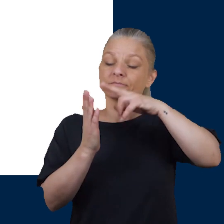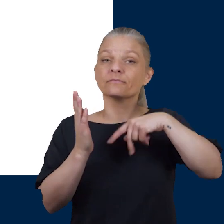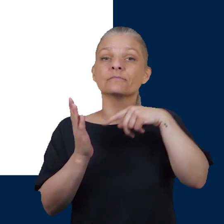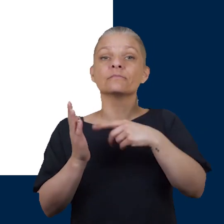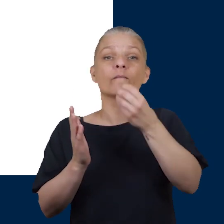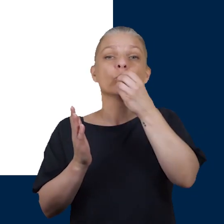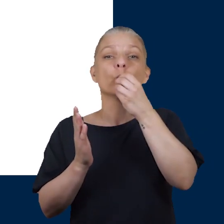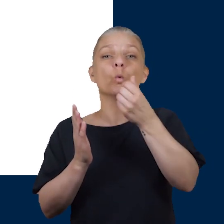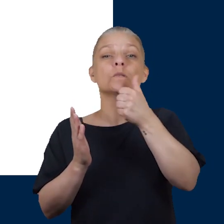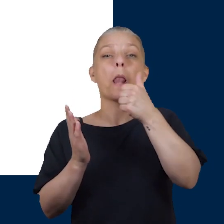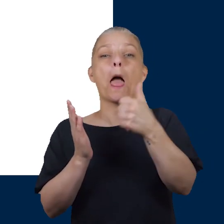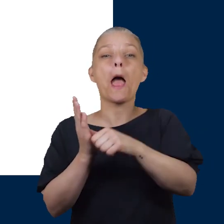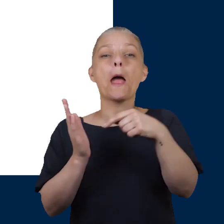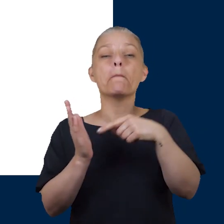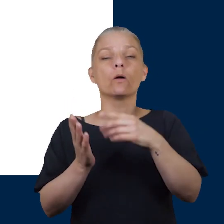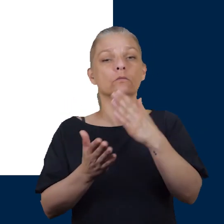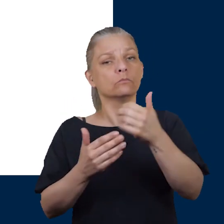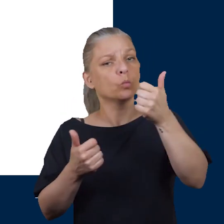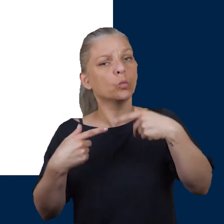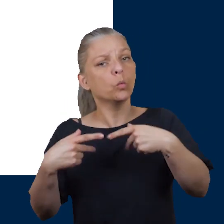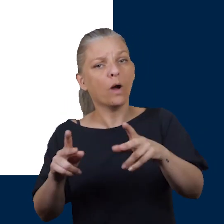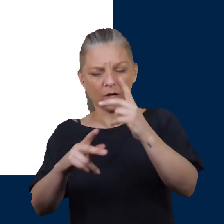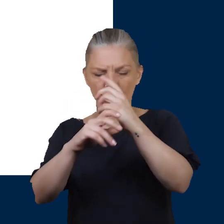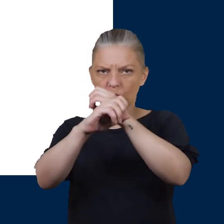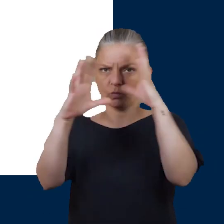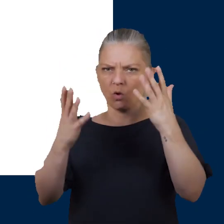good way to compare foods and drinks in order to make healthier choices.